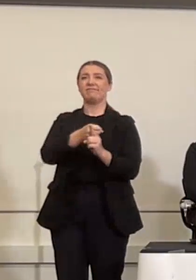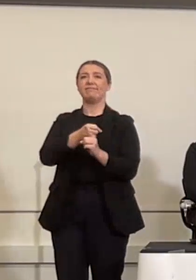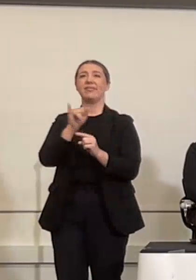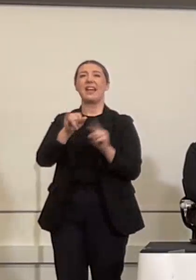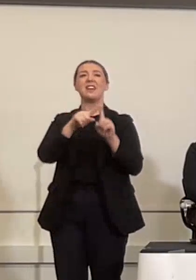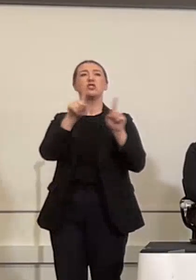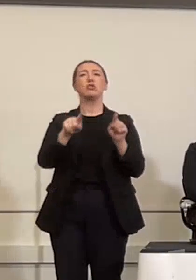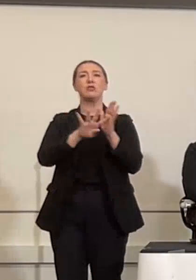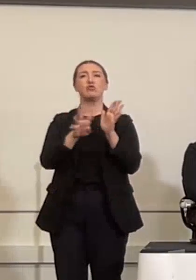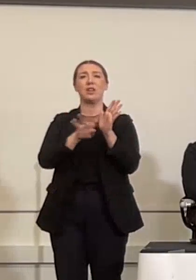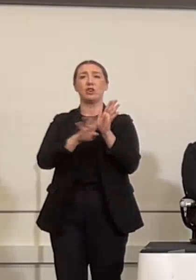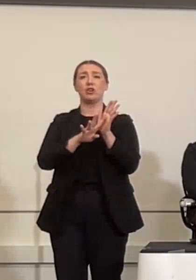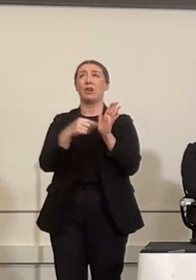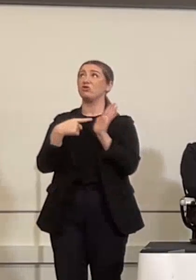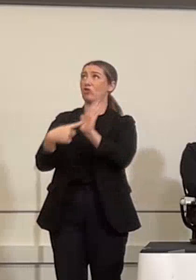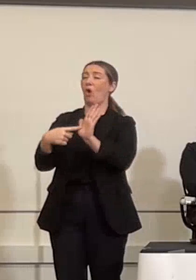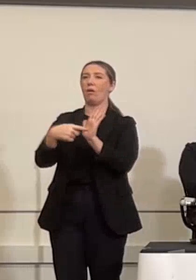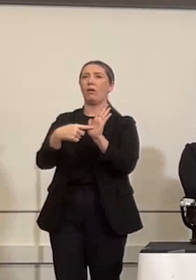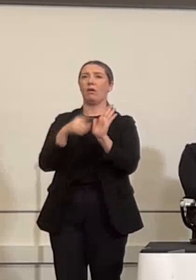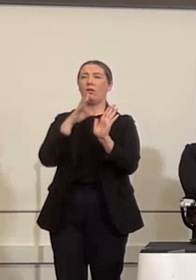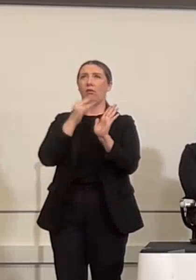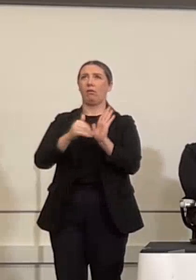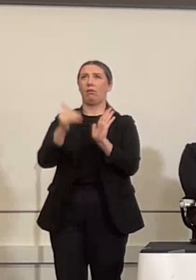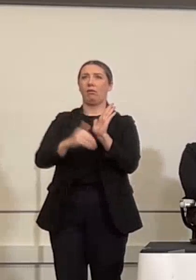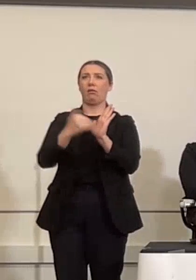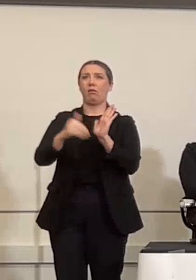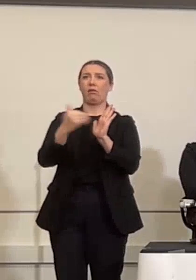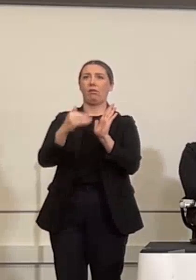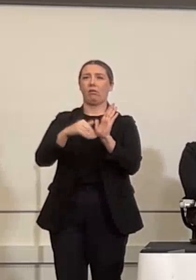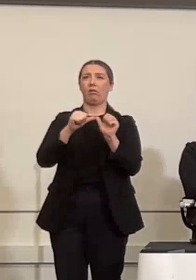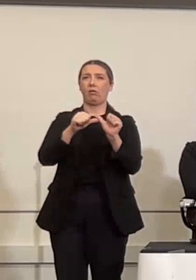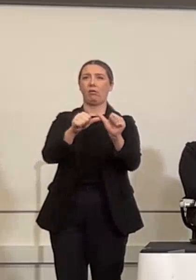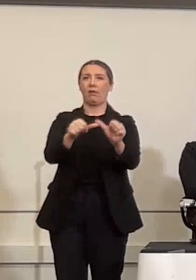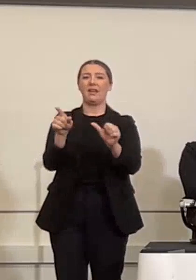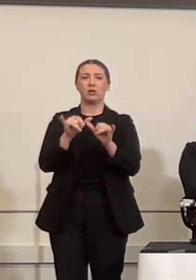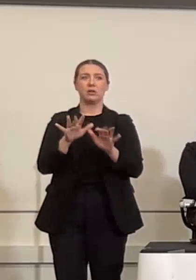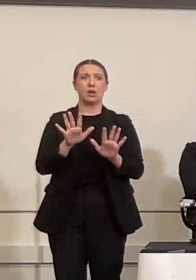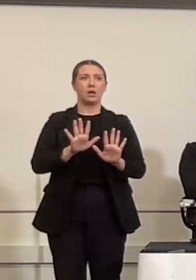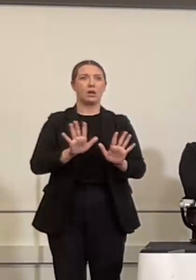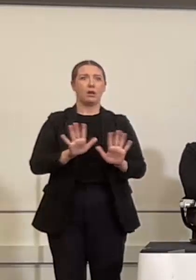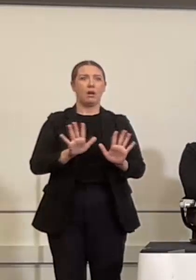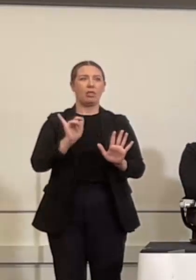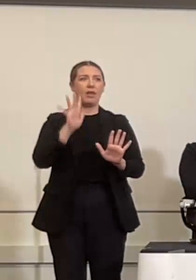times, you would see the engineer's face in shock going. That would drive me madding.